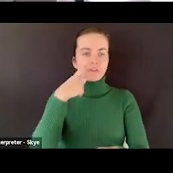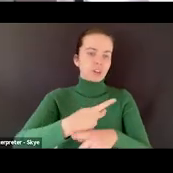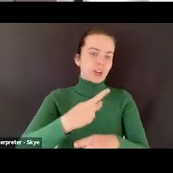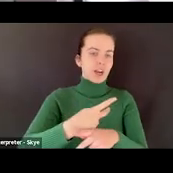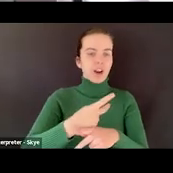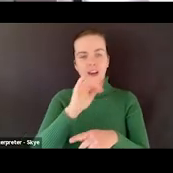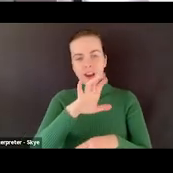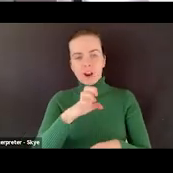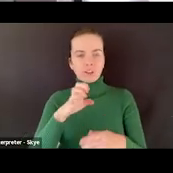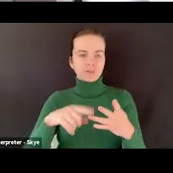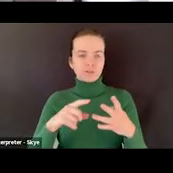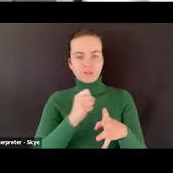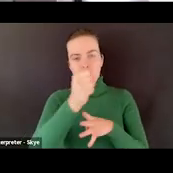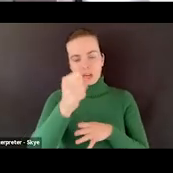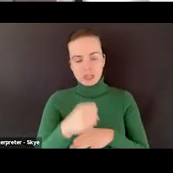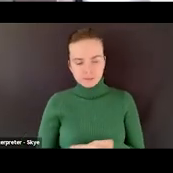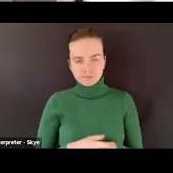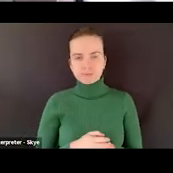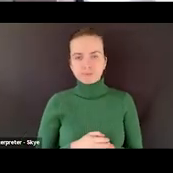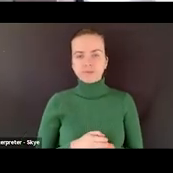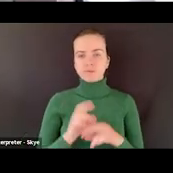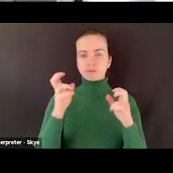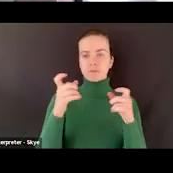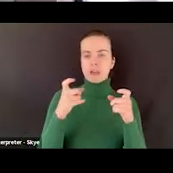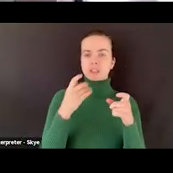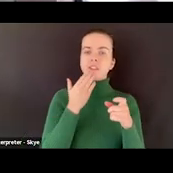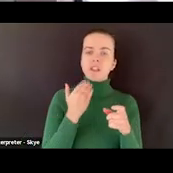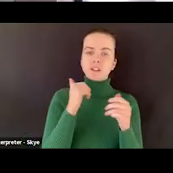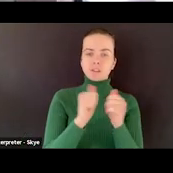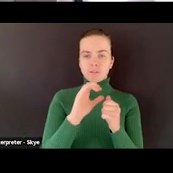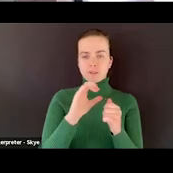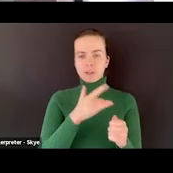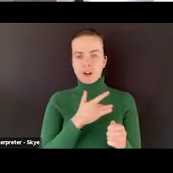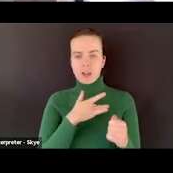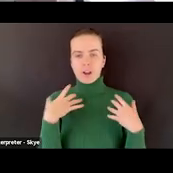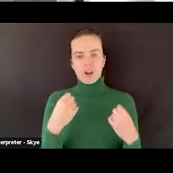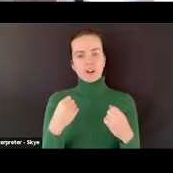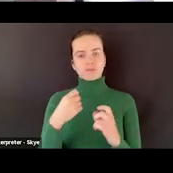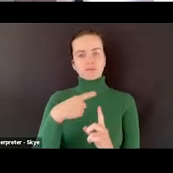And so the quote there is that managing diabetes and cardiac health plus long travel for care